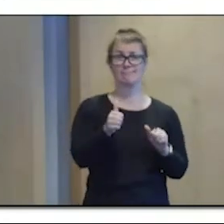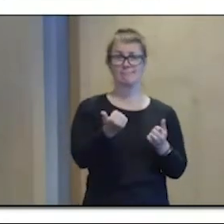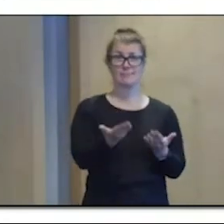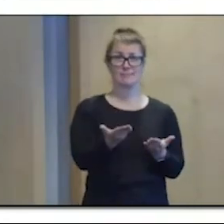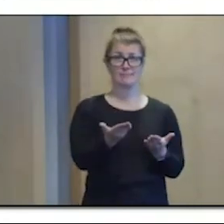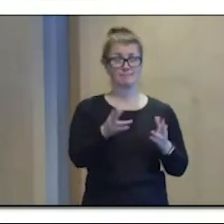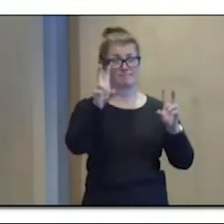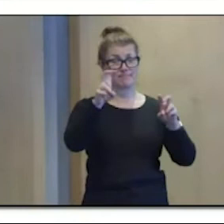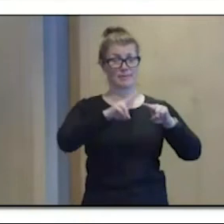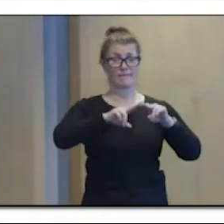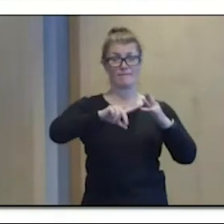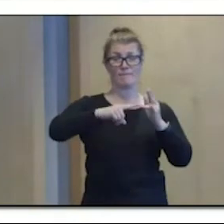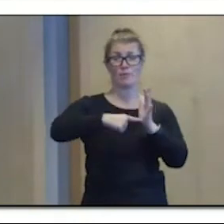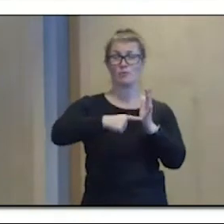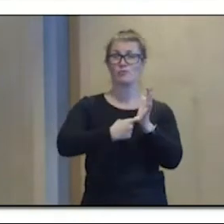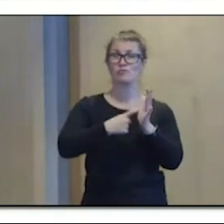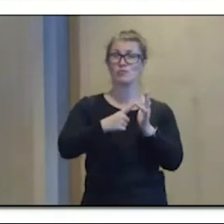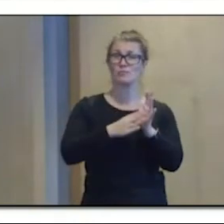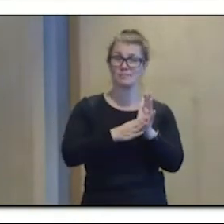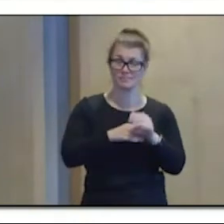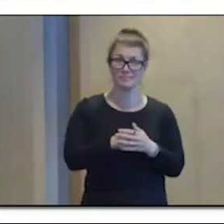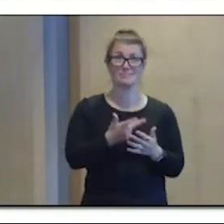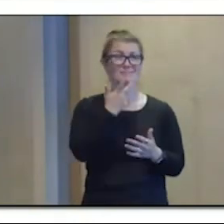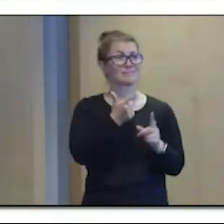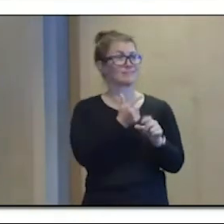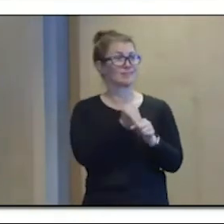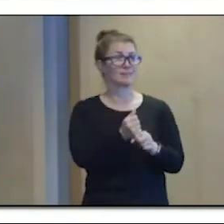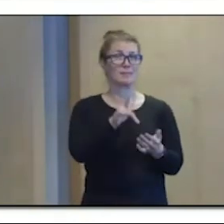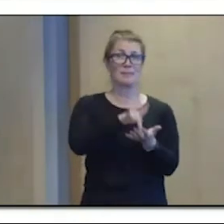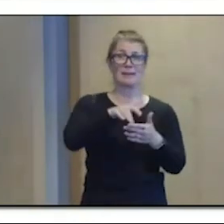is where if you imagine in the middle of the day we have all that solar we can't